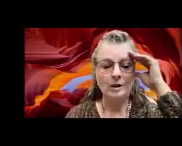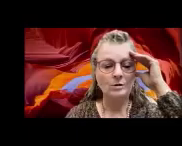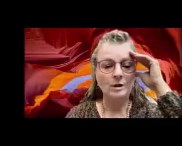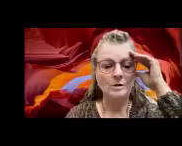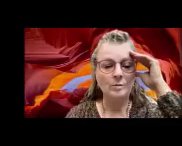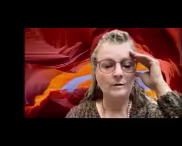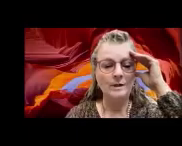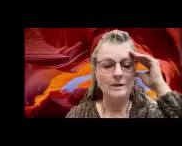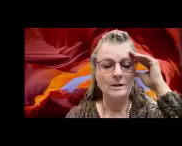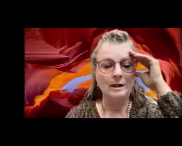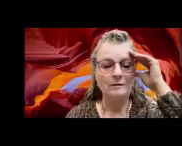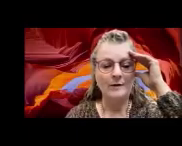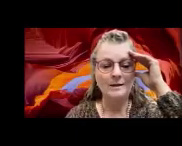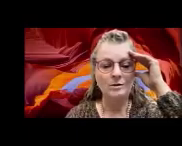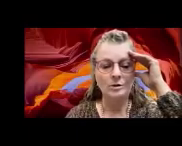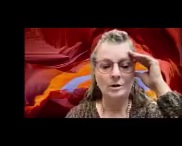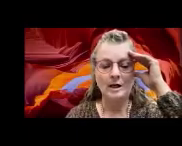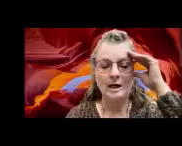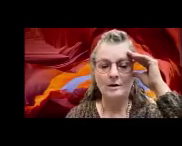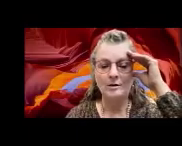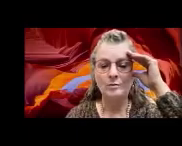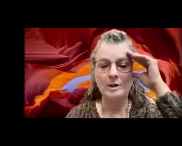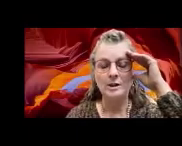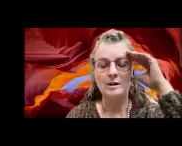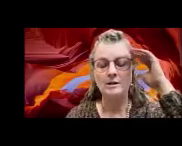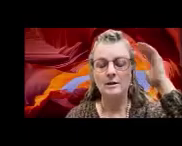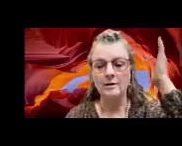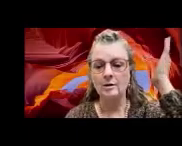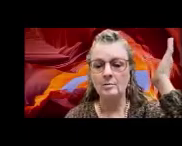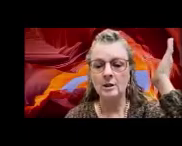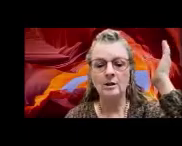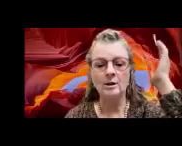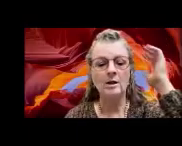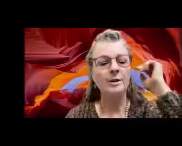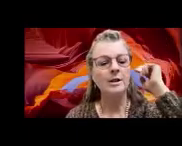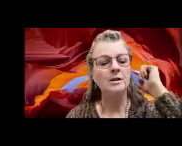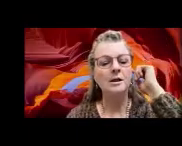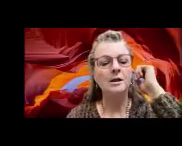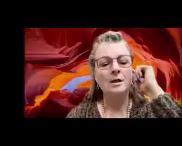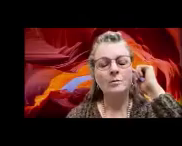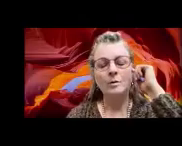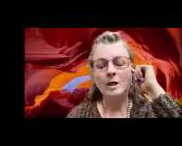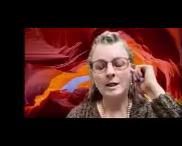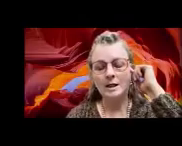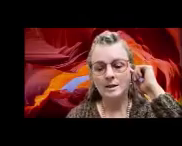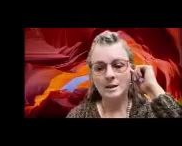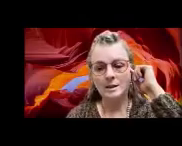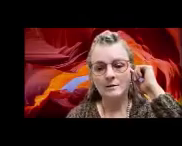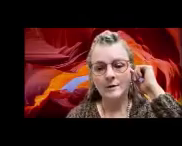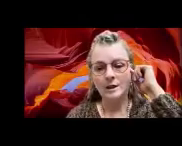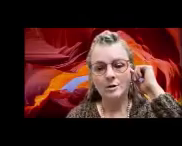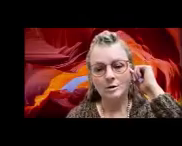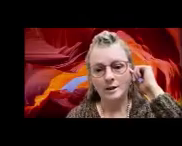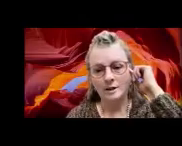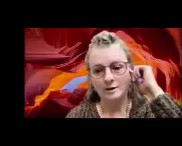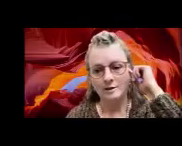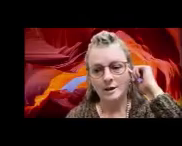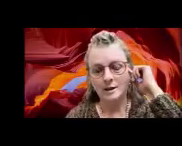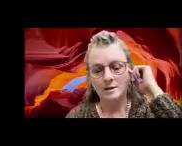increased prevalence and faster and higher, which is also mission accomplished. We want the kids identified earlier. And